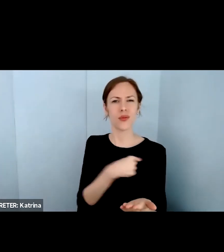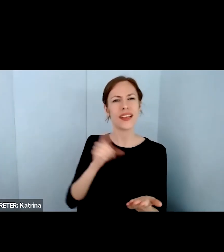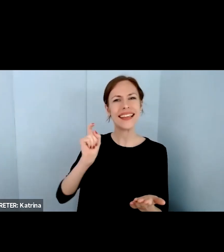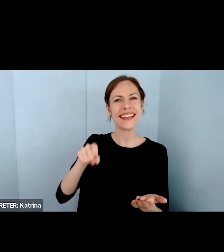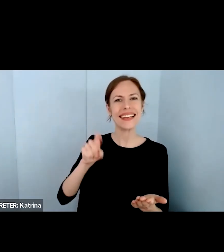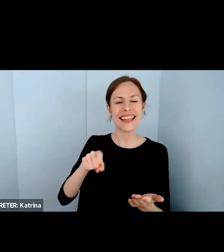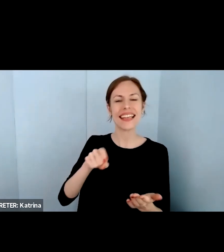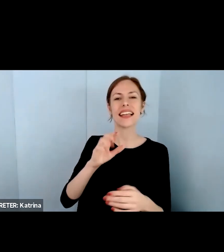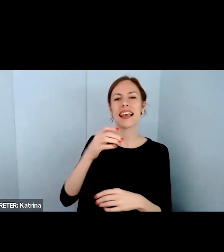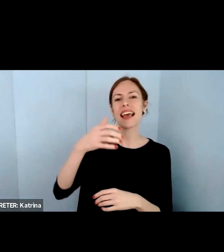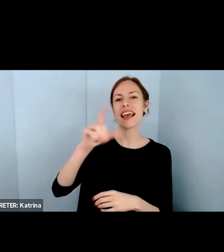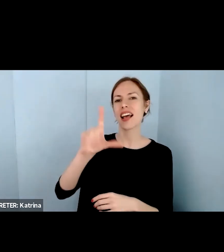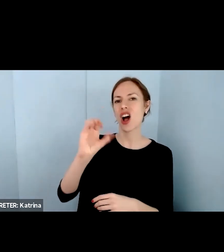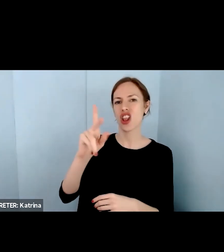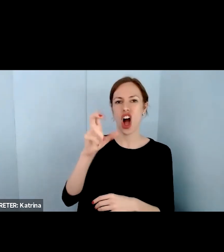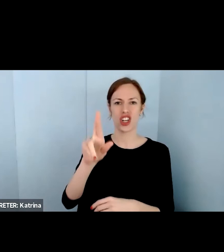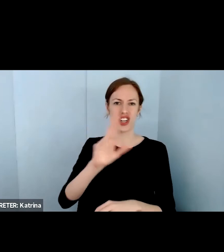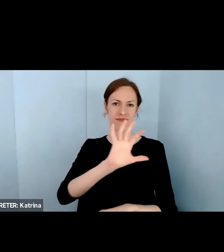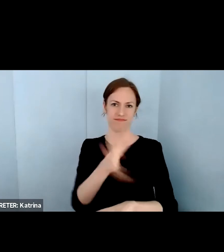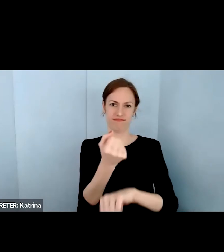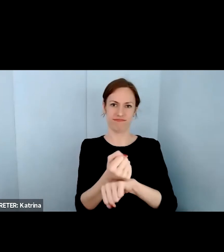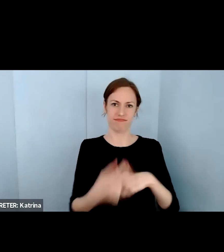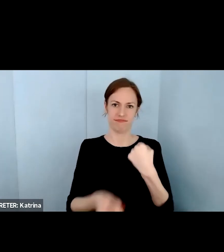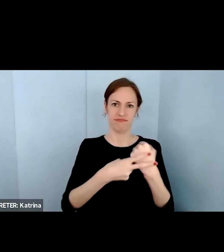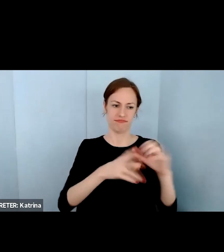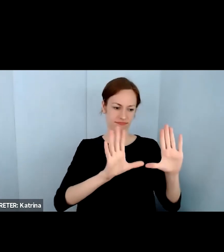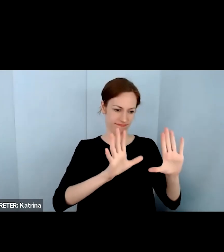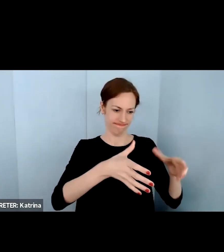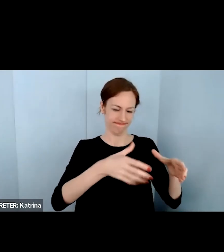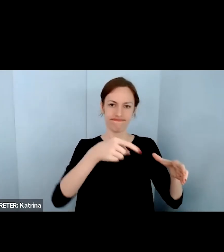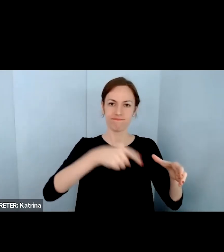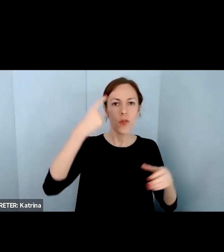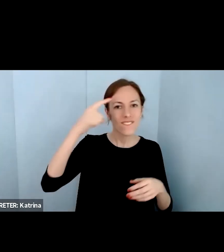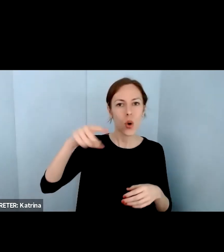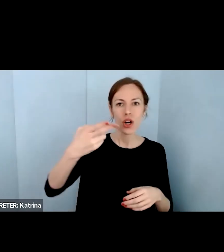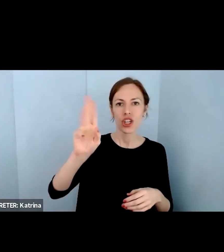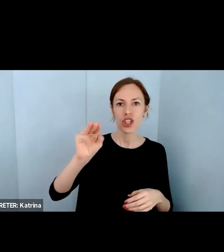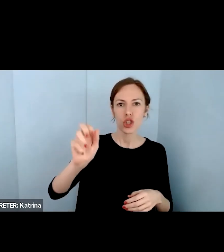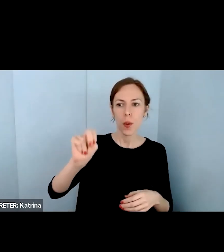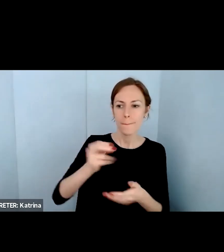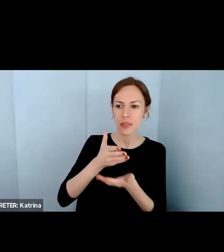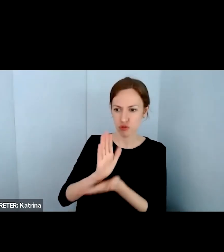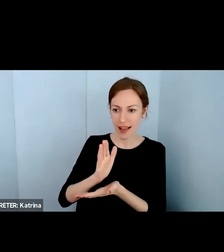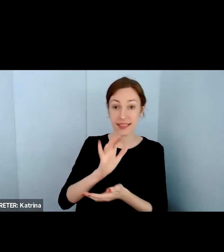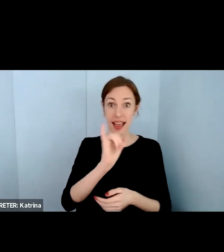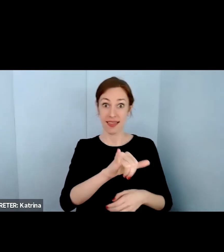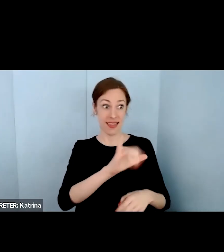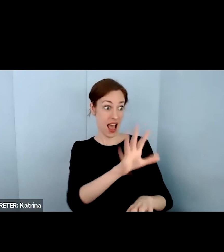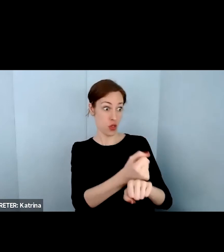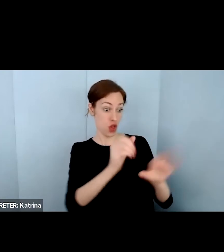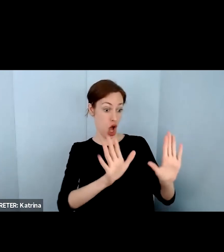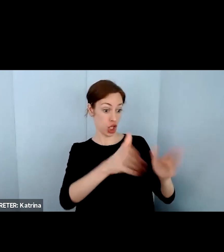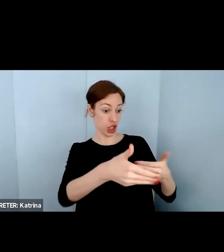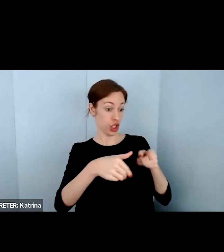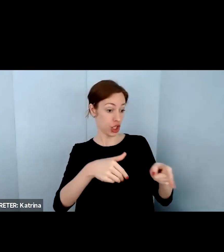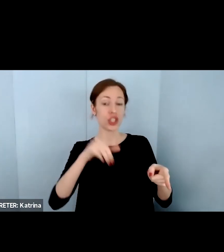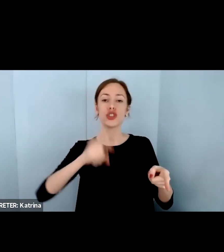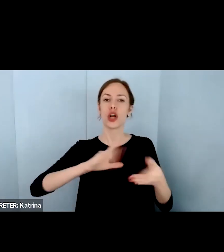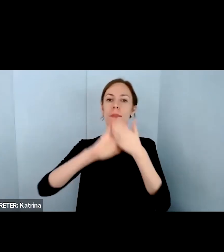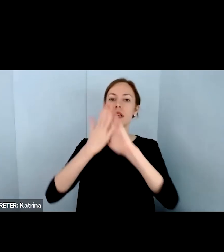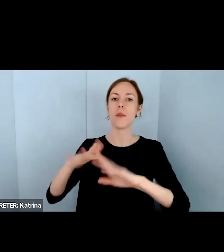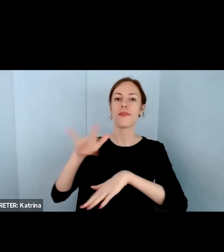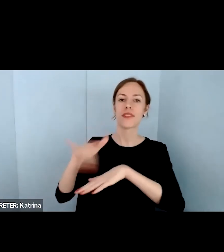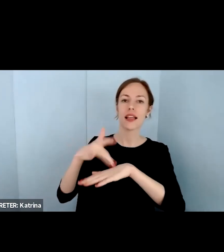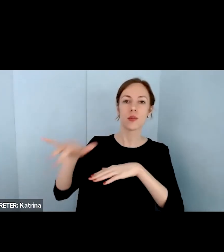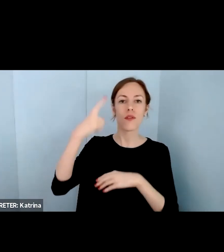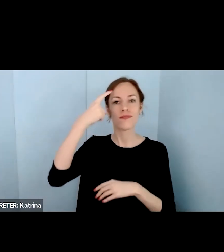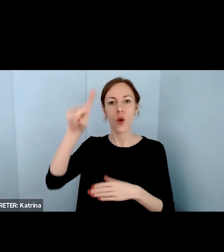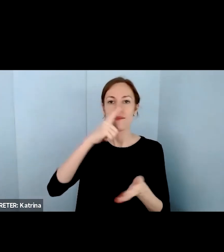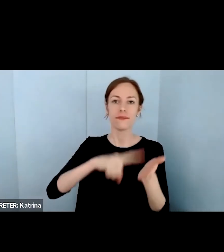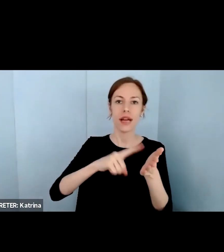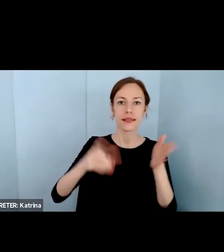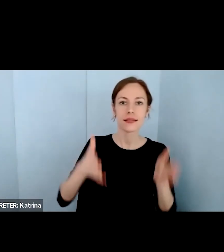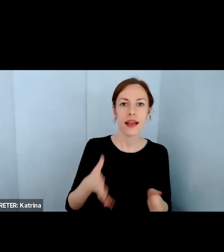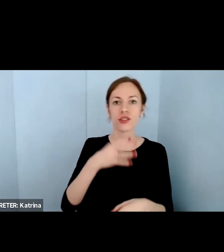That should be available to investigators, researchers, You want to look at, well what happened online.